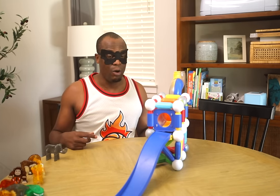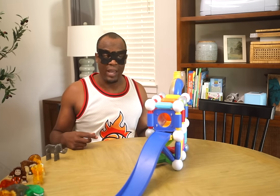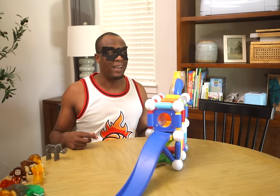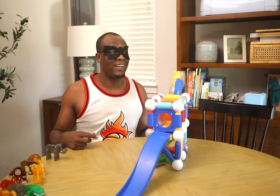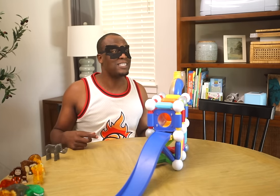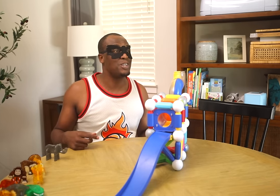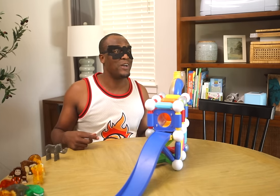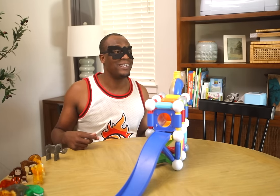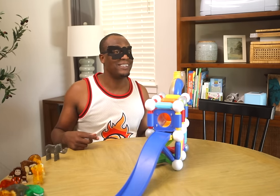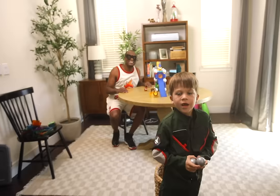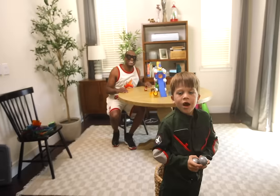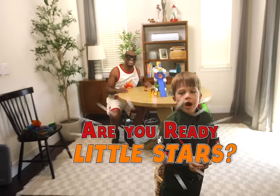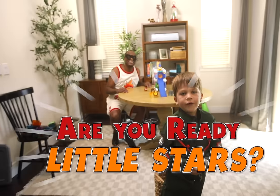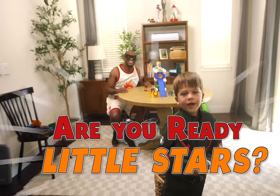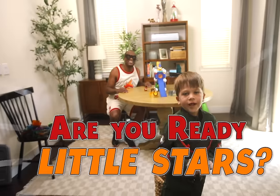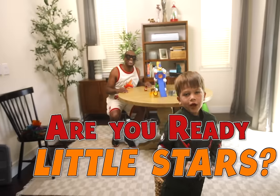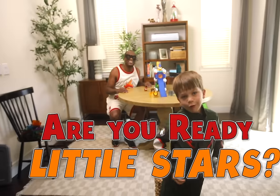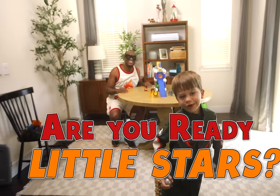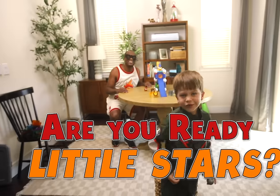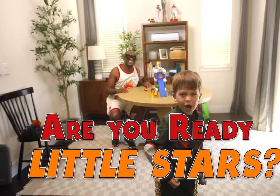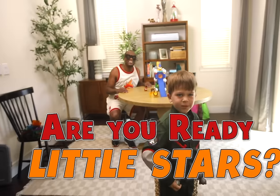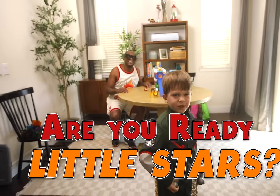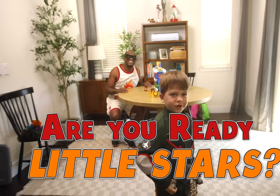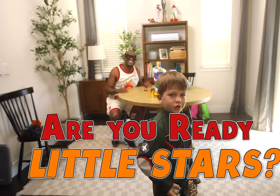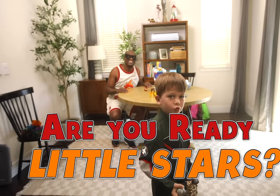Okay, let's do it. Are we ready to go, Rockstar? Because we're